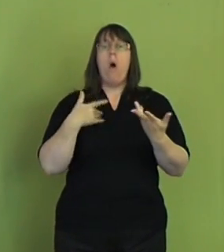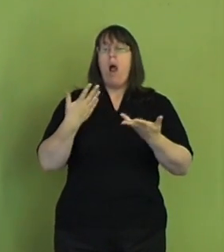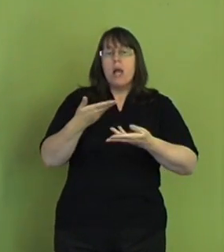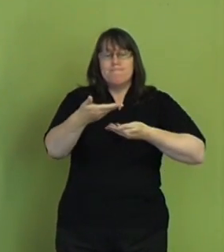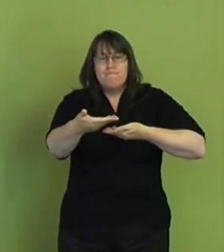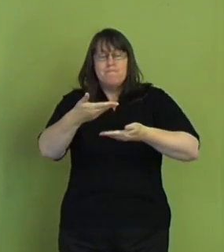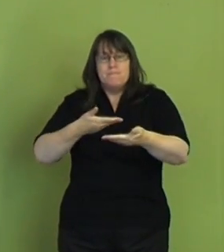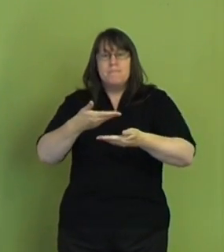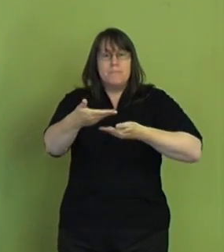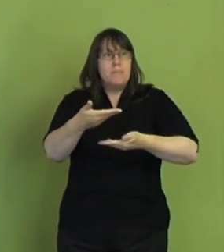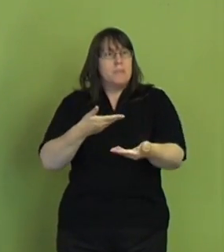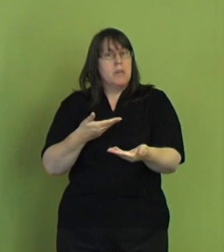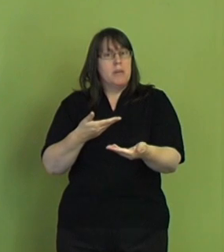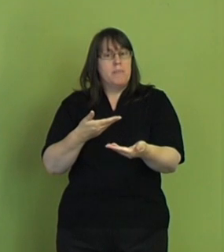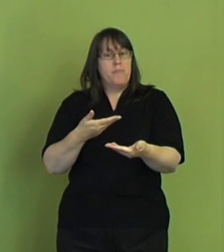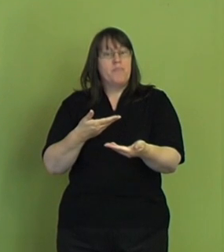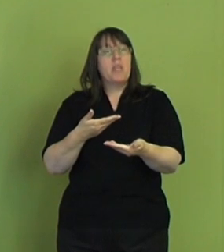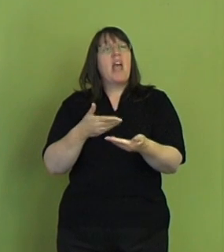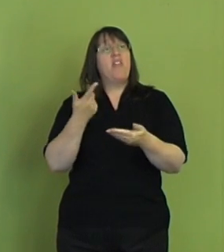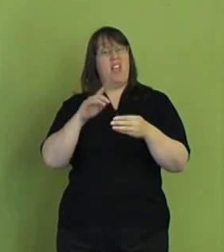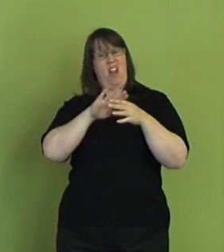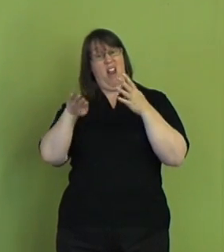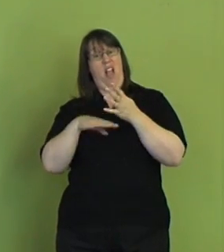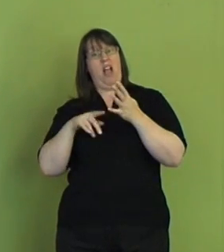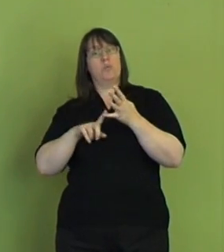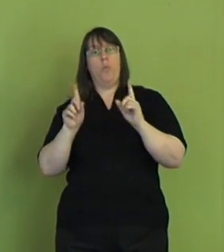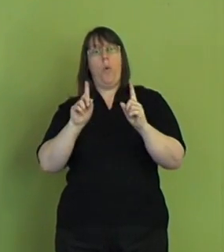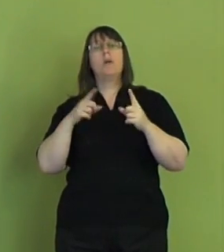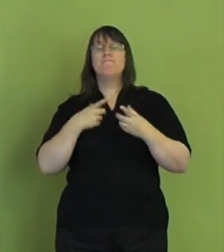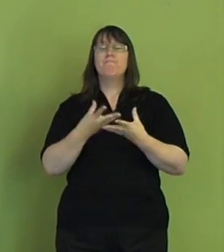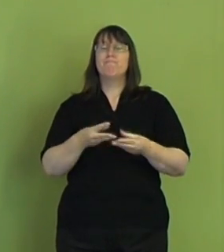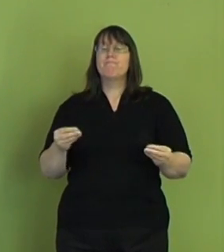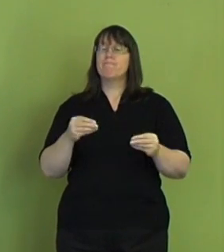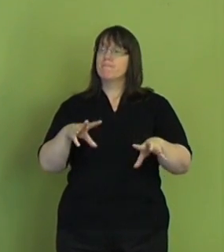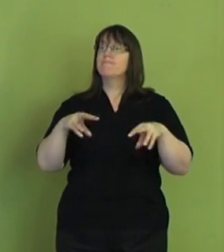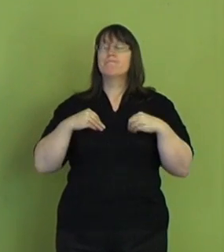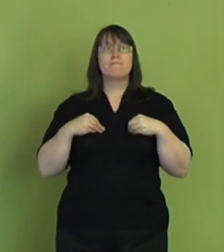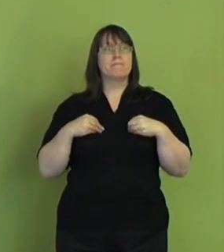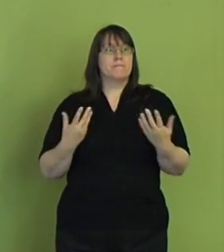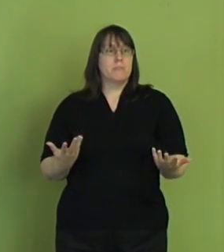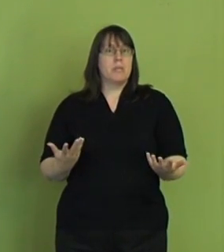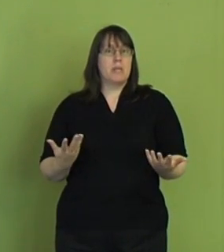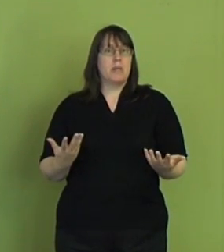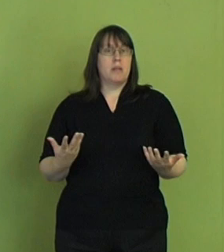and finally, the resolution of the loss that you've experienced.